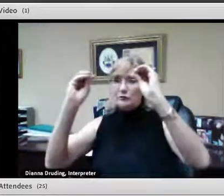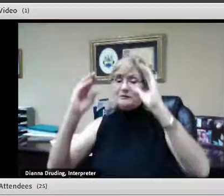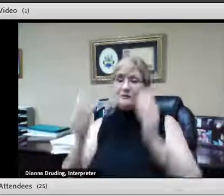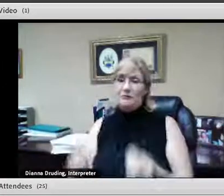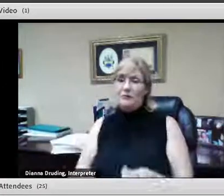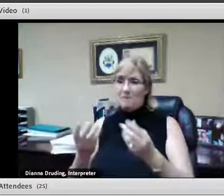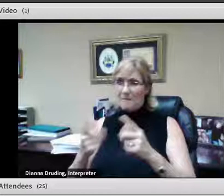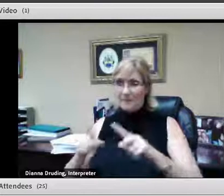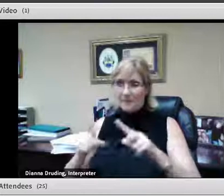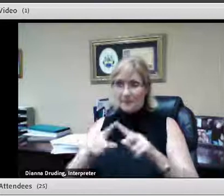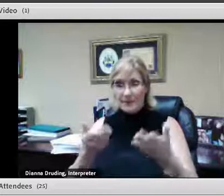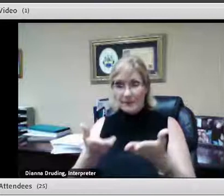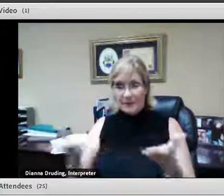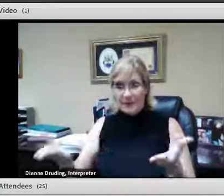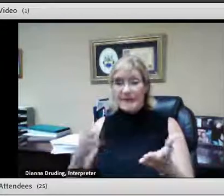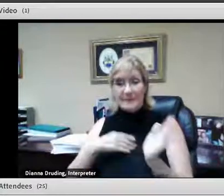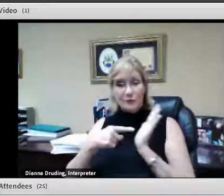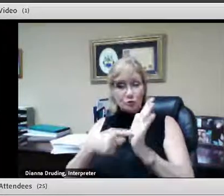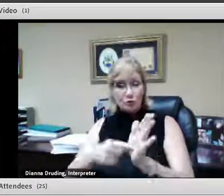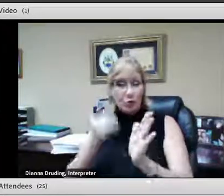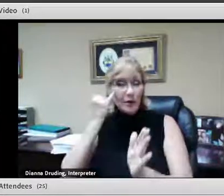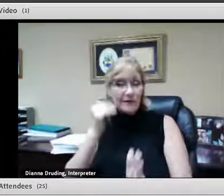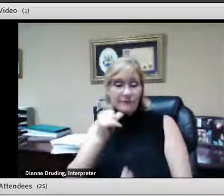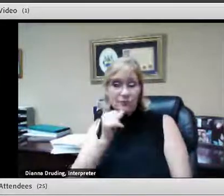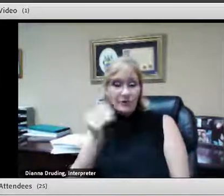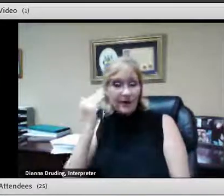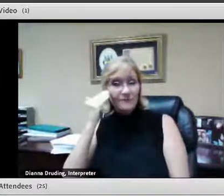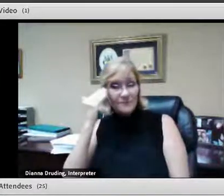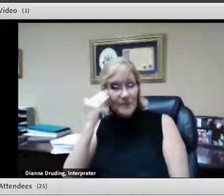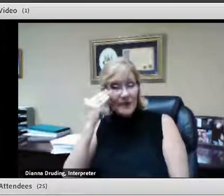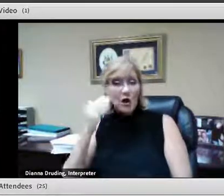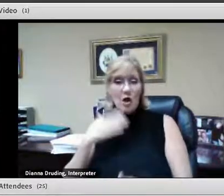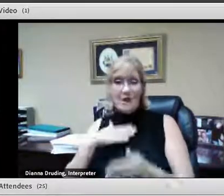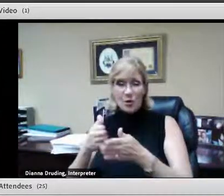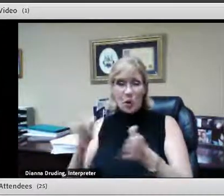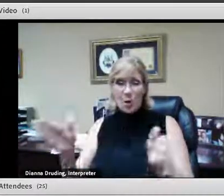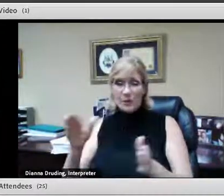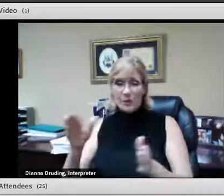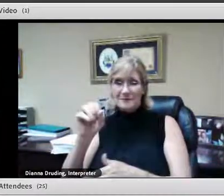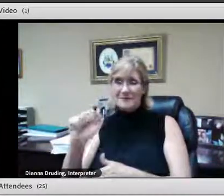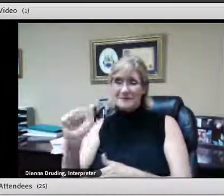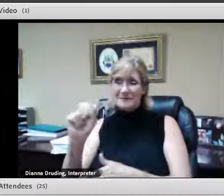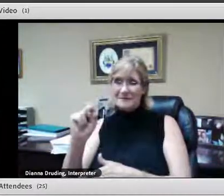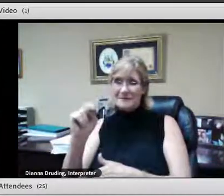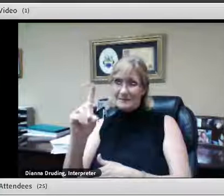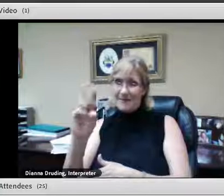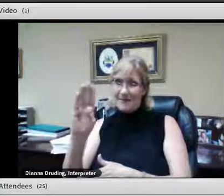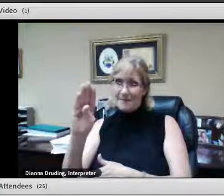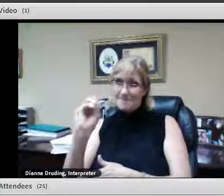It is perfect. I'll show you how. But if you're not familiar with it, it's an open sandbox game that allows kids to create anything from dirt houses